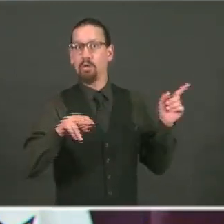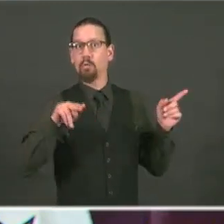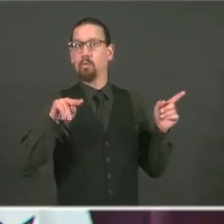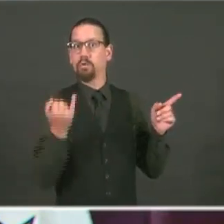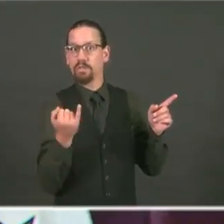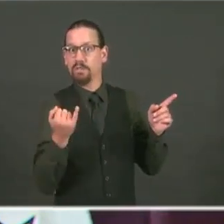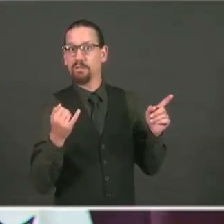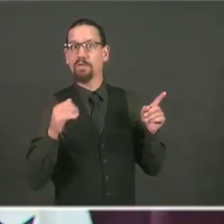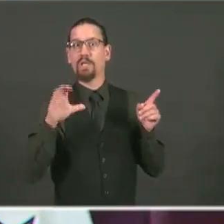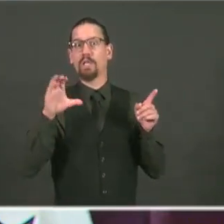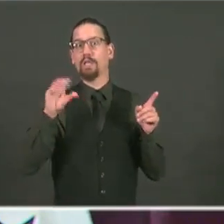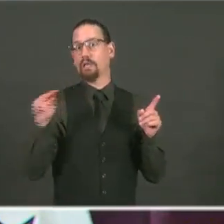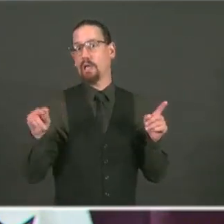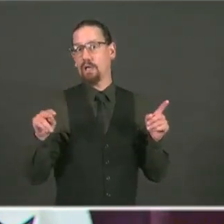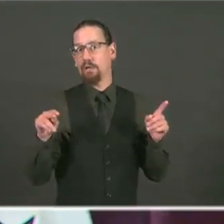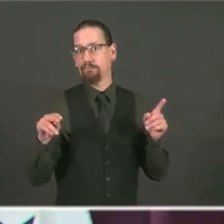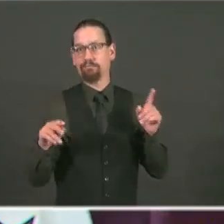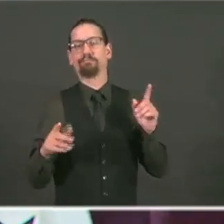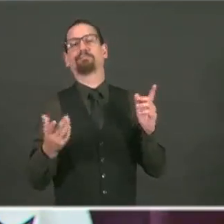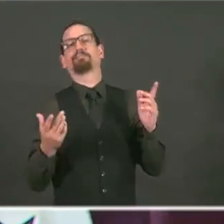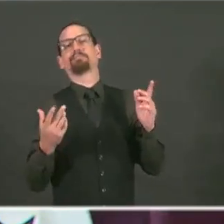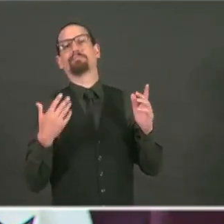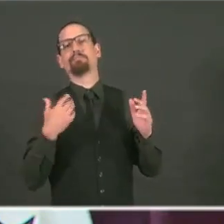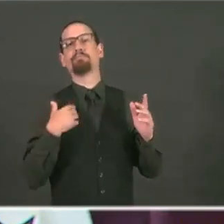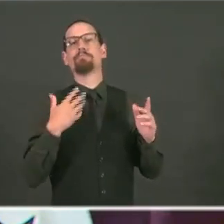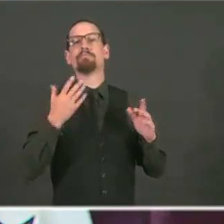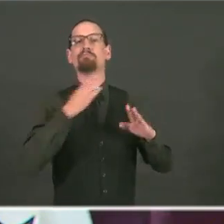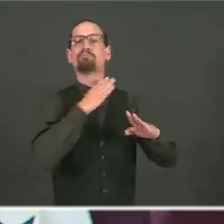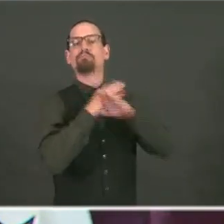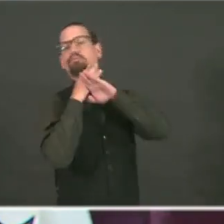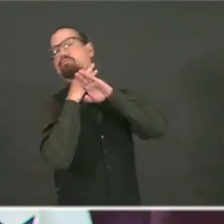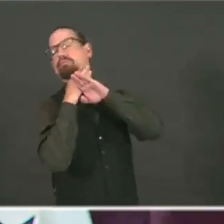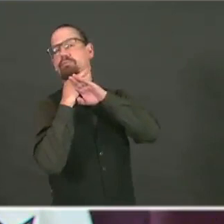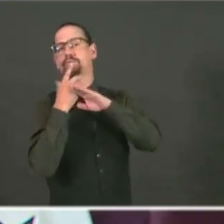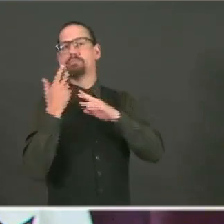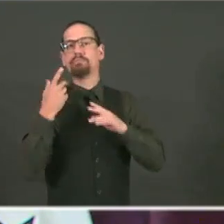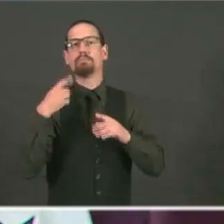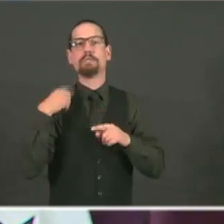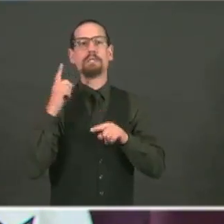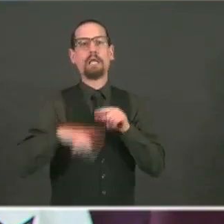I AM SORRY ABOUT THAT. UNLIKE MANY OF THE STATES,